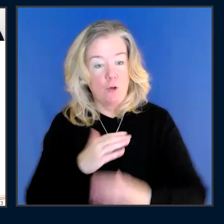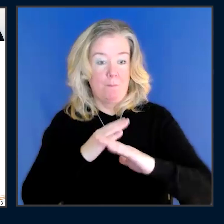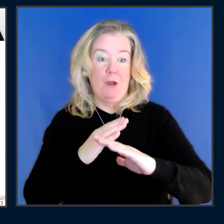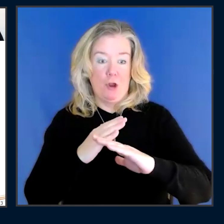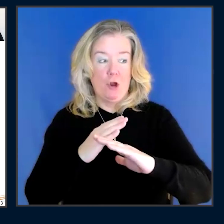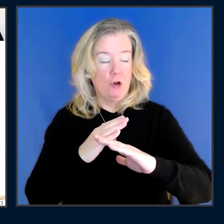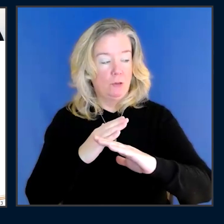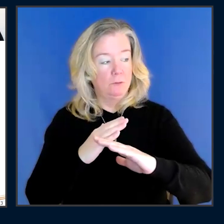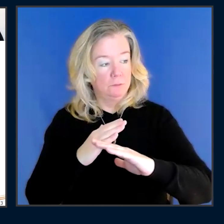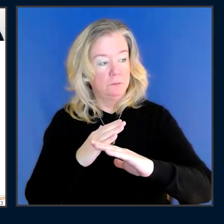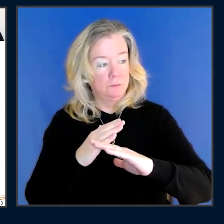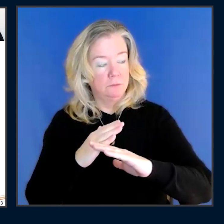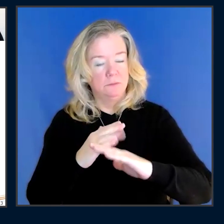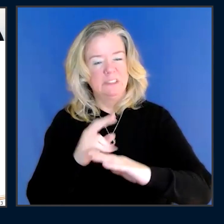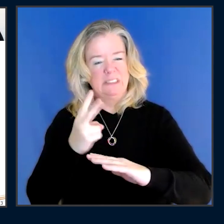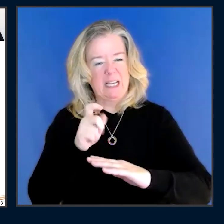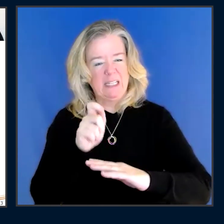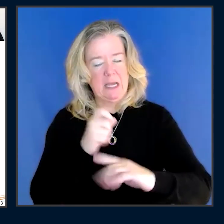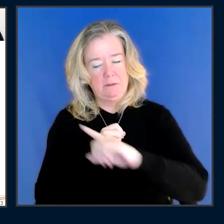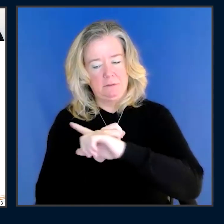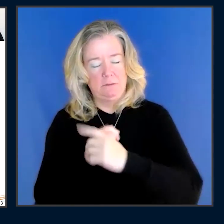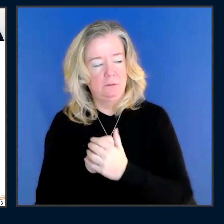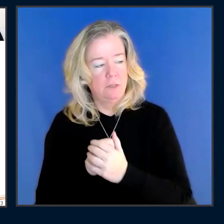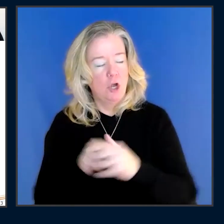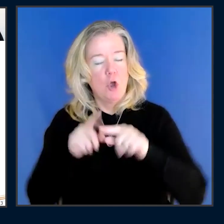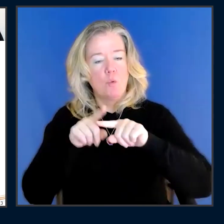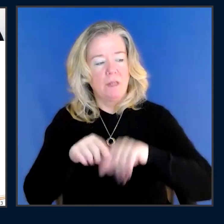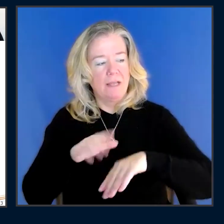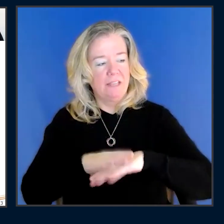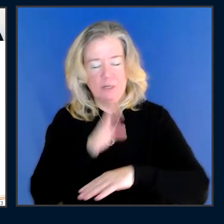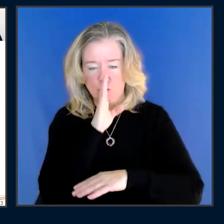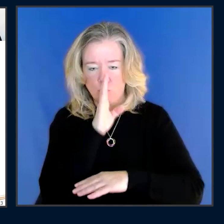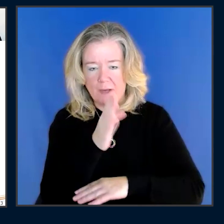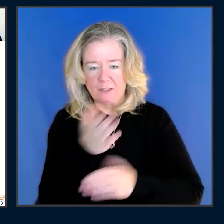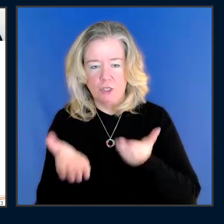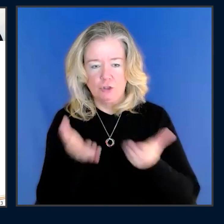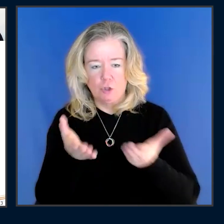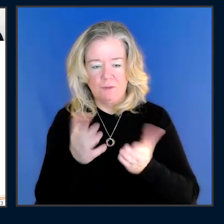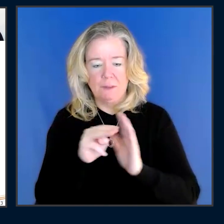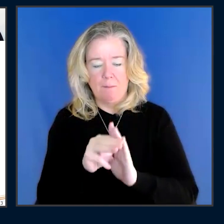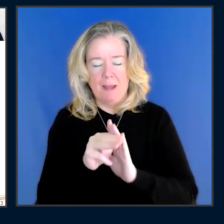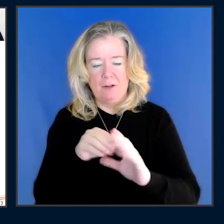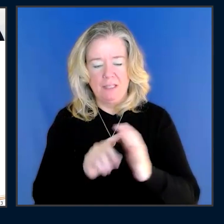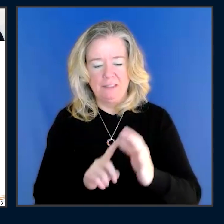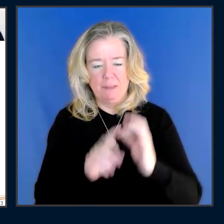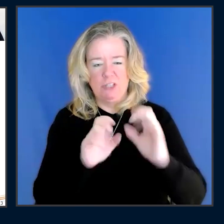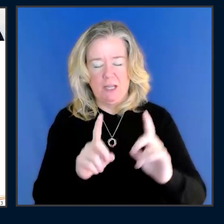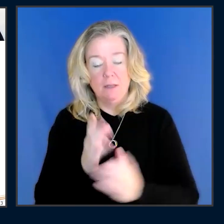Another potential barrier is the reliance on the direct service model in special education.